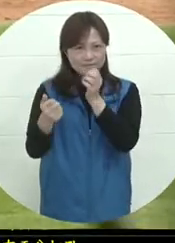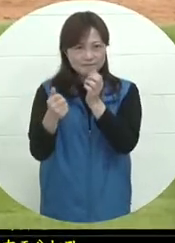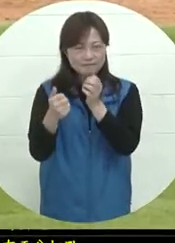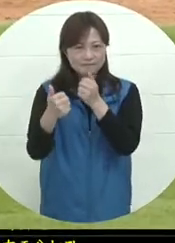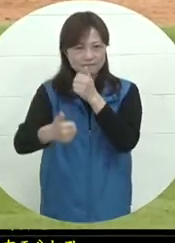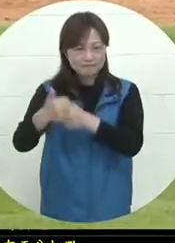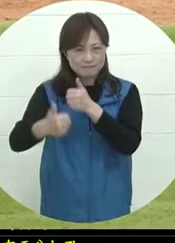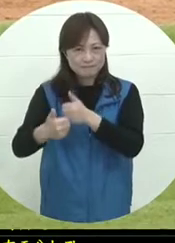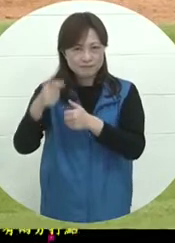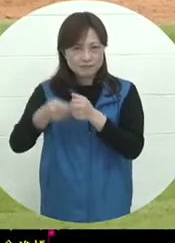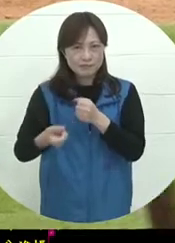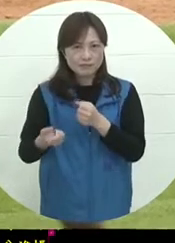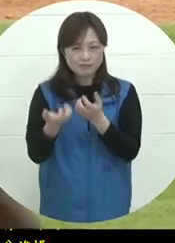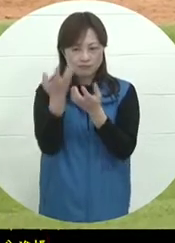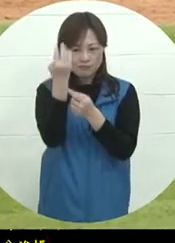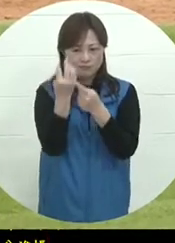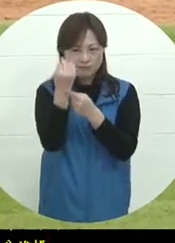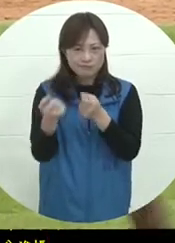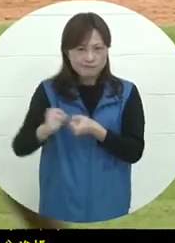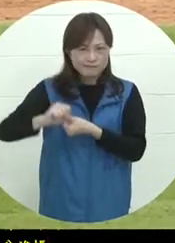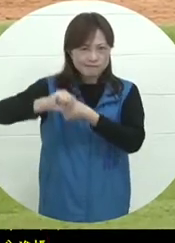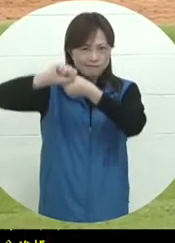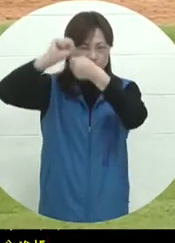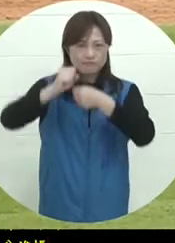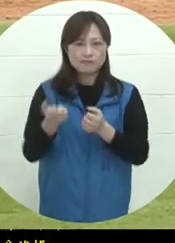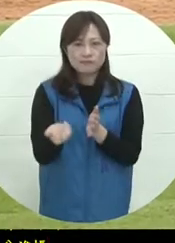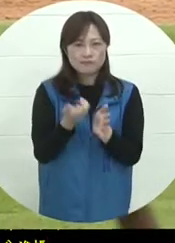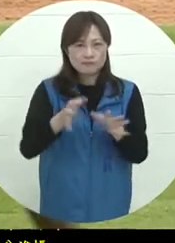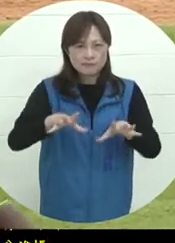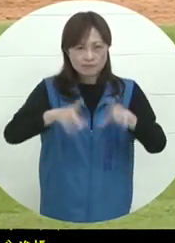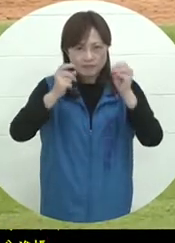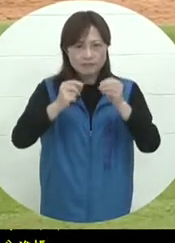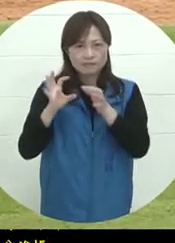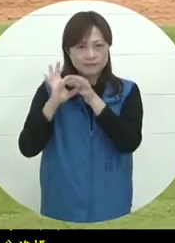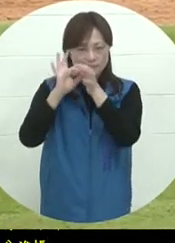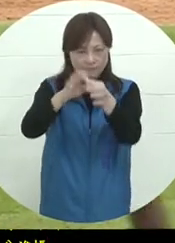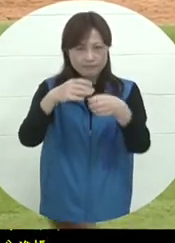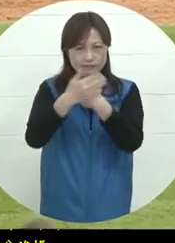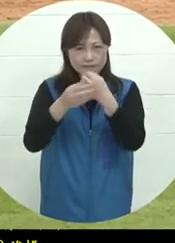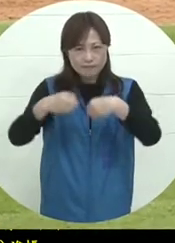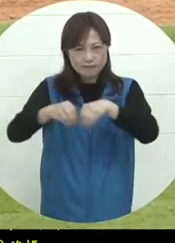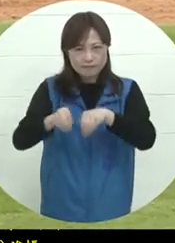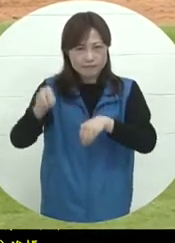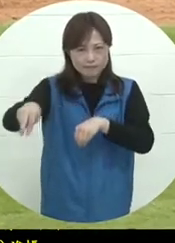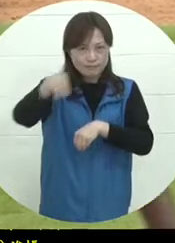. After the 4 points just added, there were consecutive walks. The two Chinese and Austrian teams also came up with 4 more points